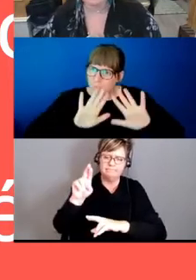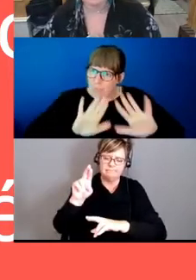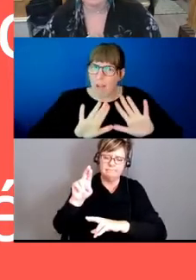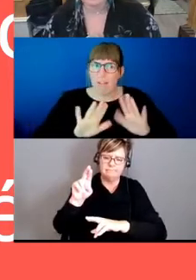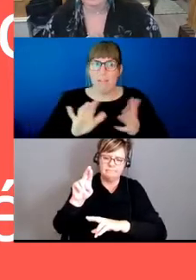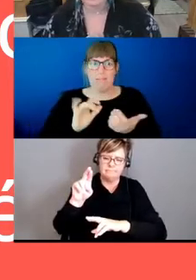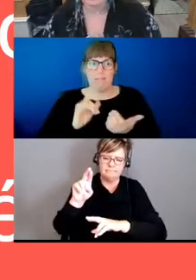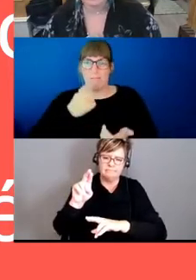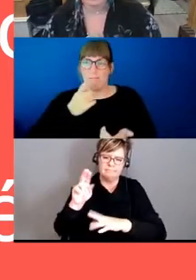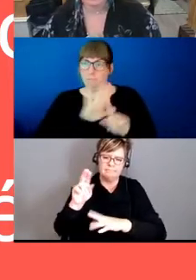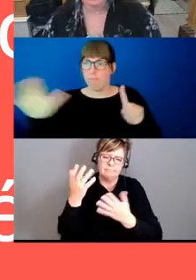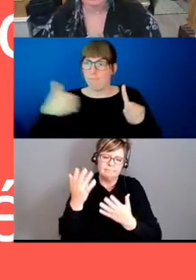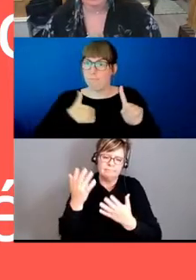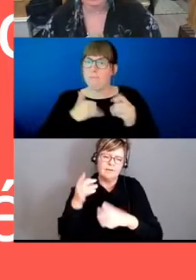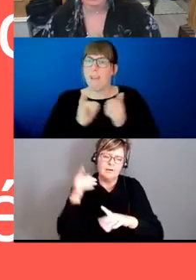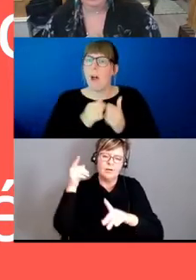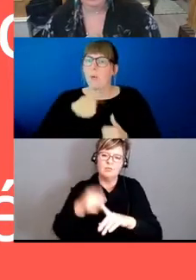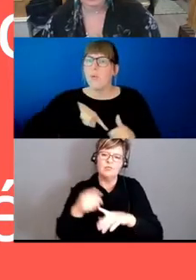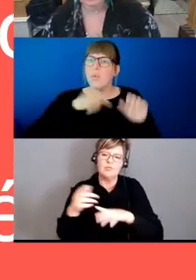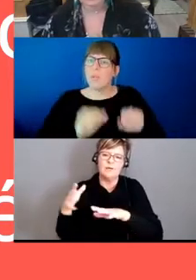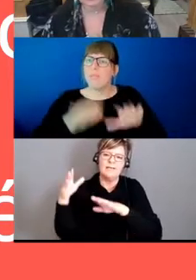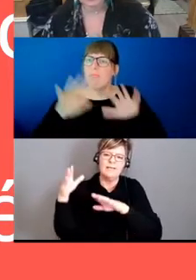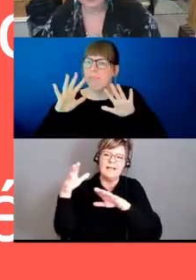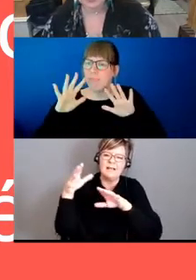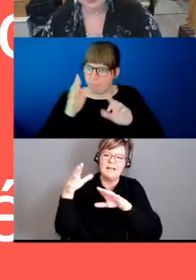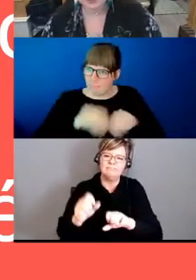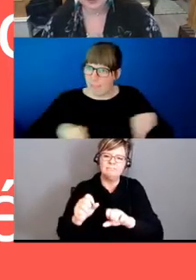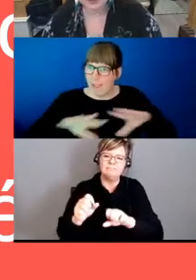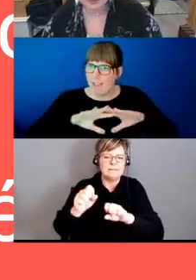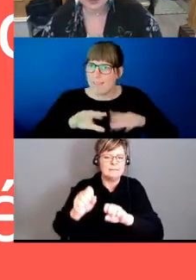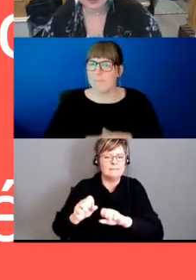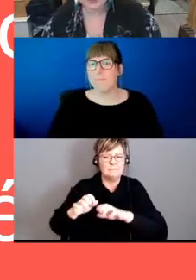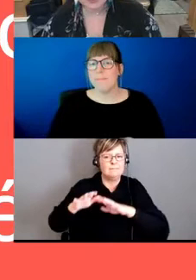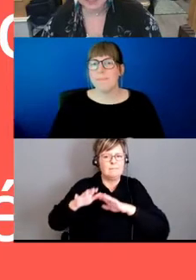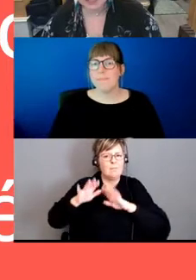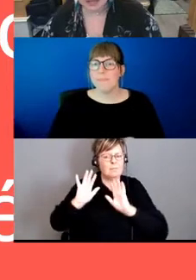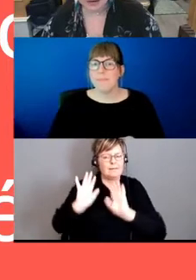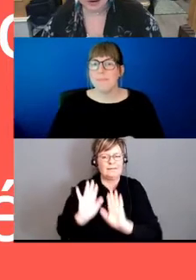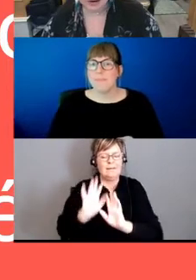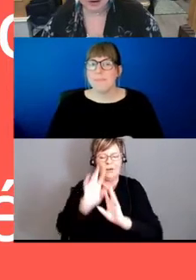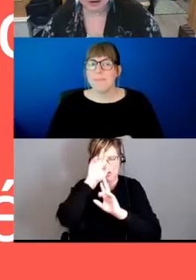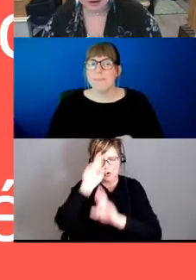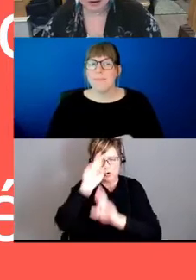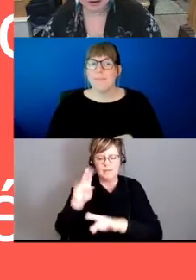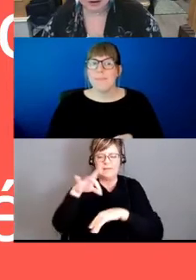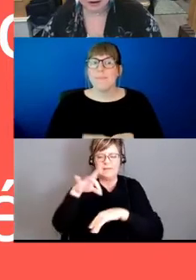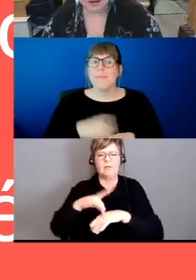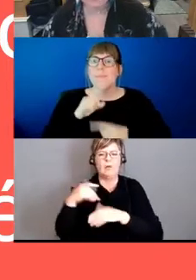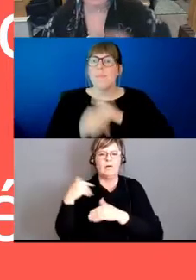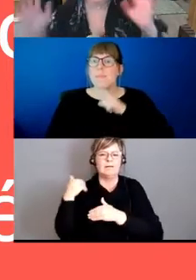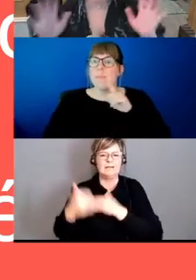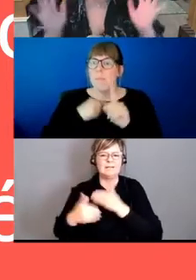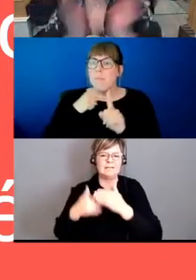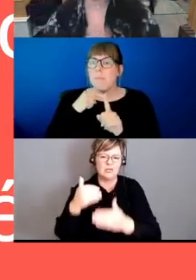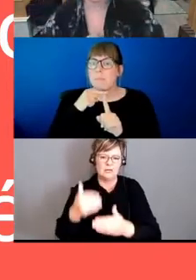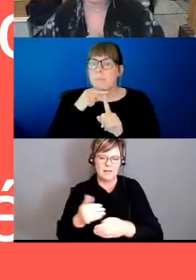I ALSO WANTED TO SAY HERE -- WE GOT OUR AGENDA GOING ON. TODAY WE ARE VERY LUCKY TO HAVE